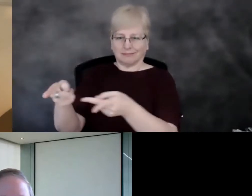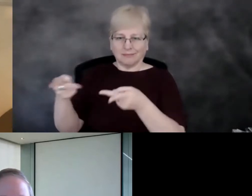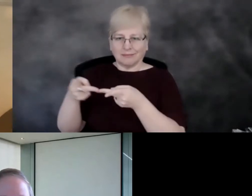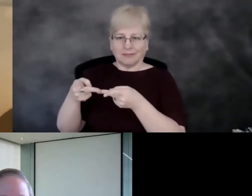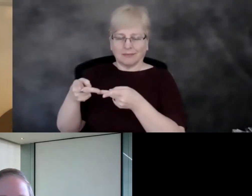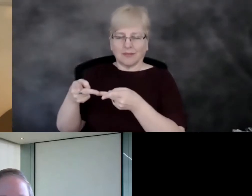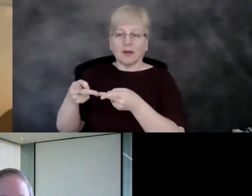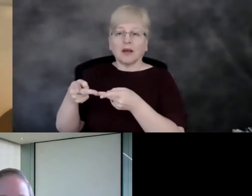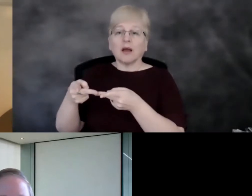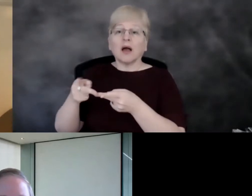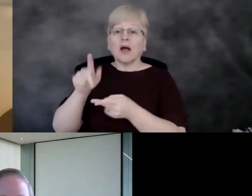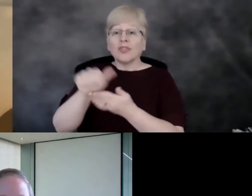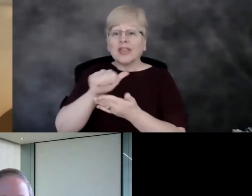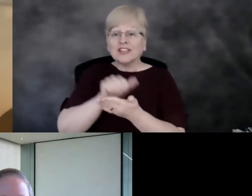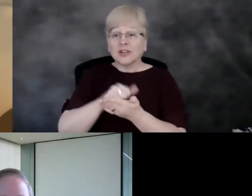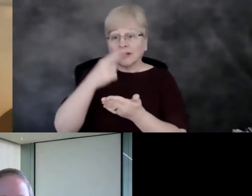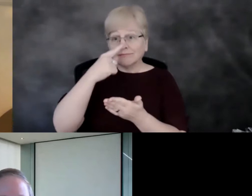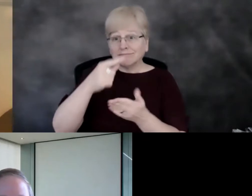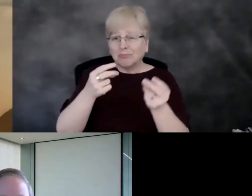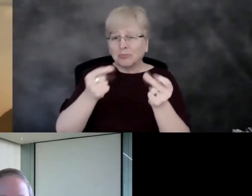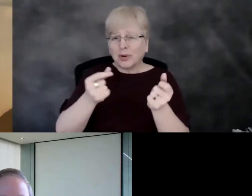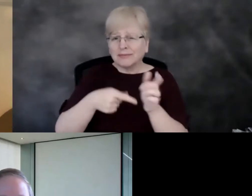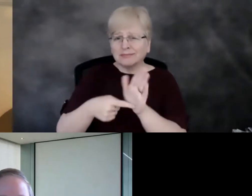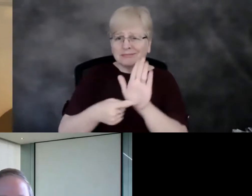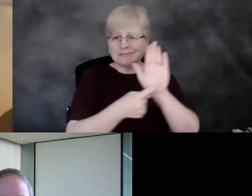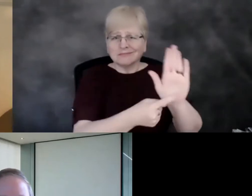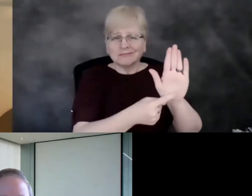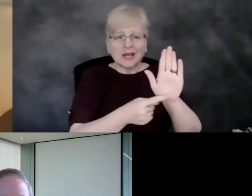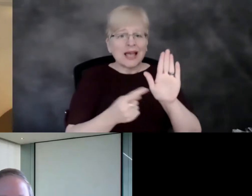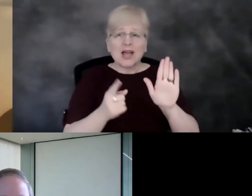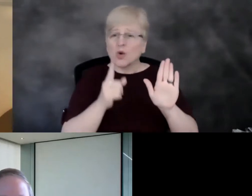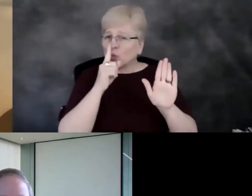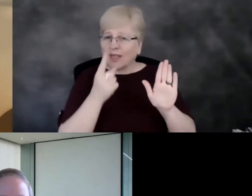the agenda up, really has one core kind of purpose.